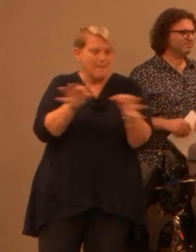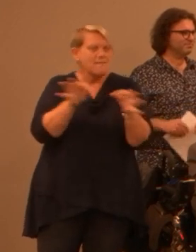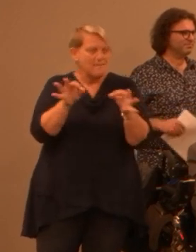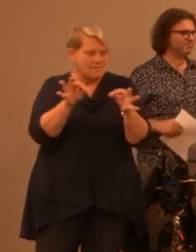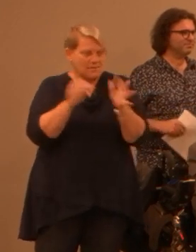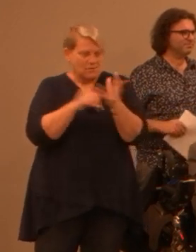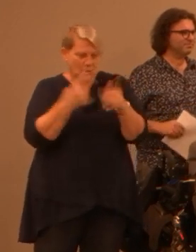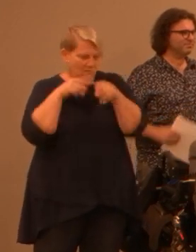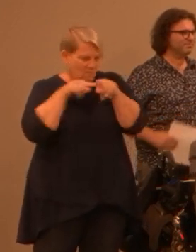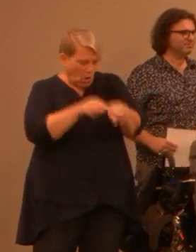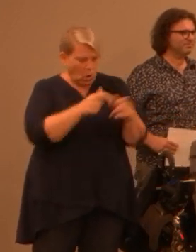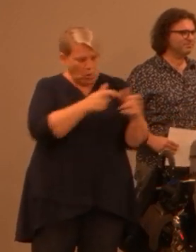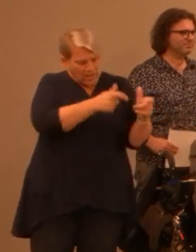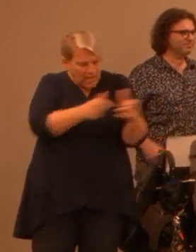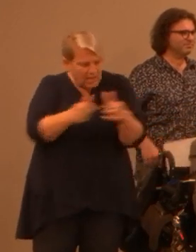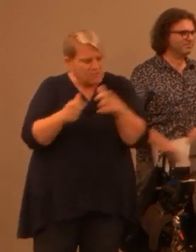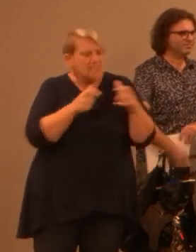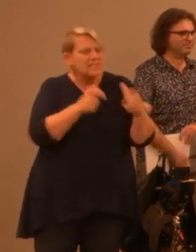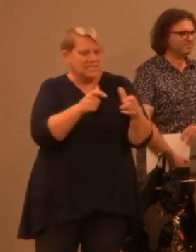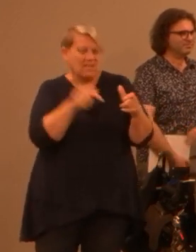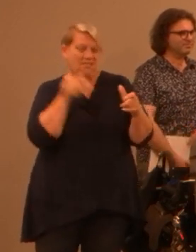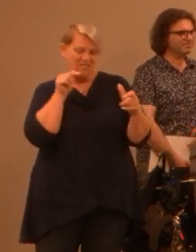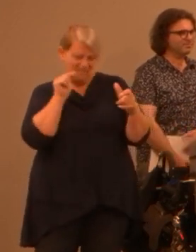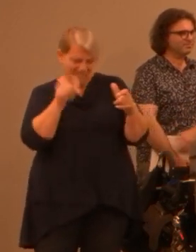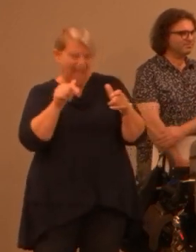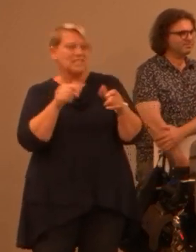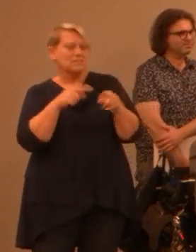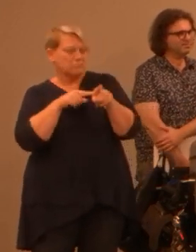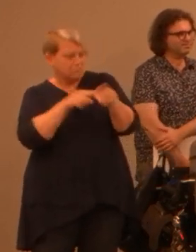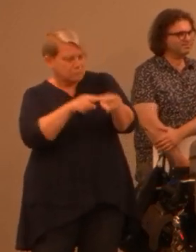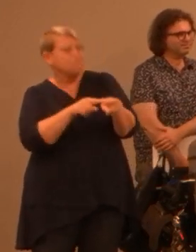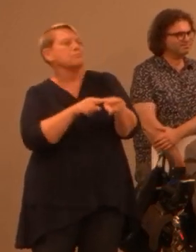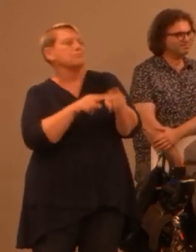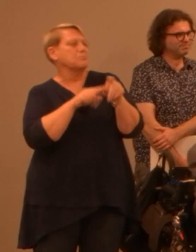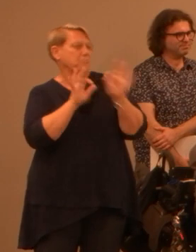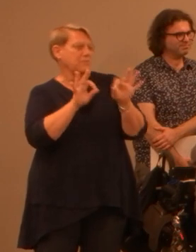governance plan has what's been the measure of our success. Thank you so much.